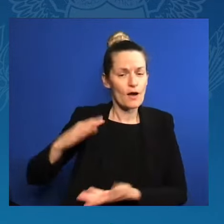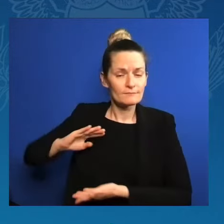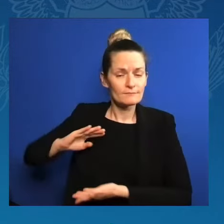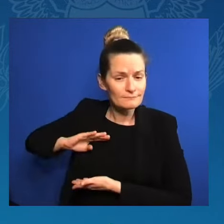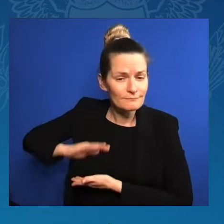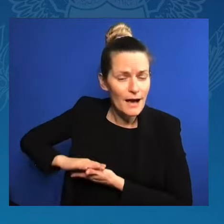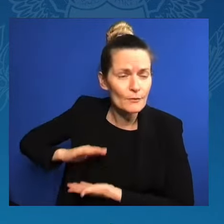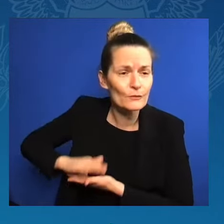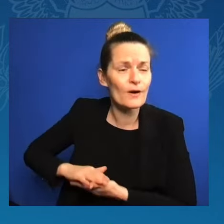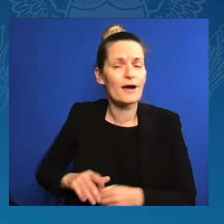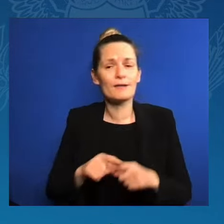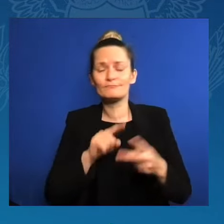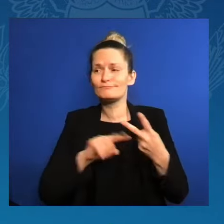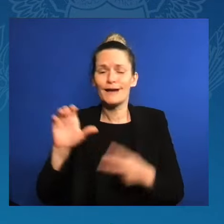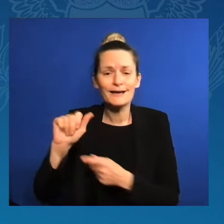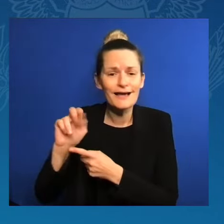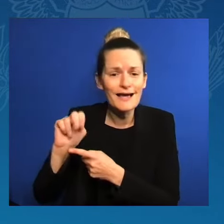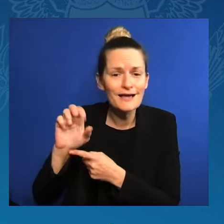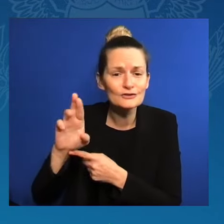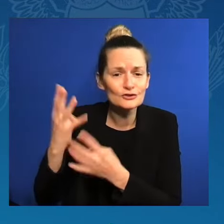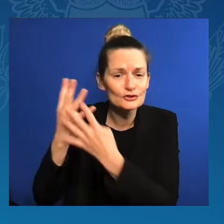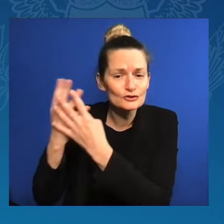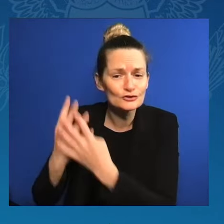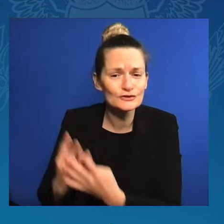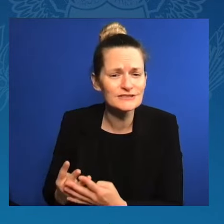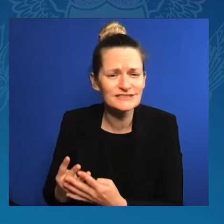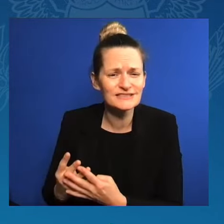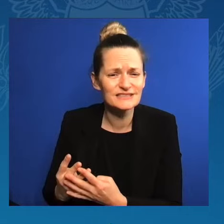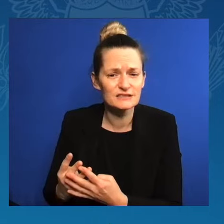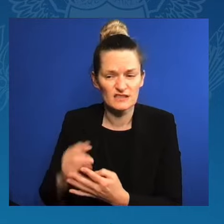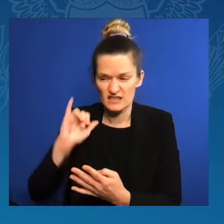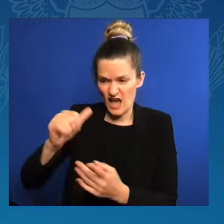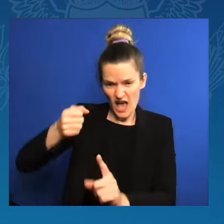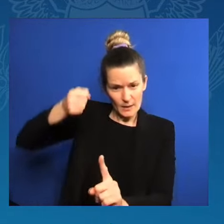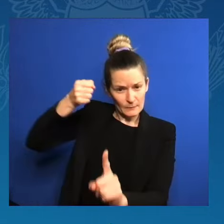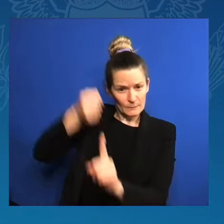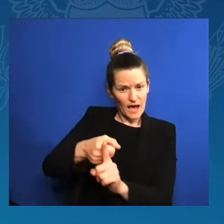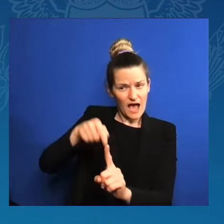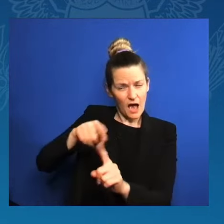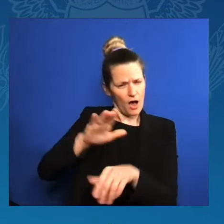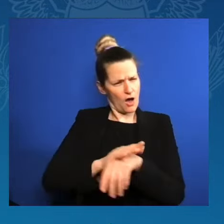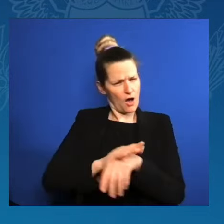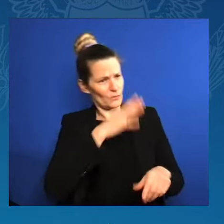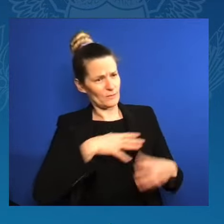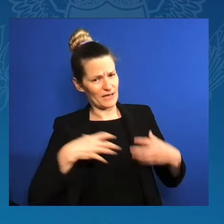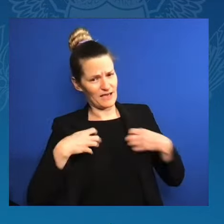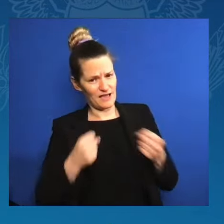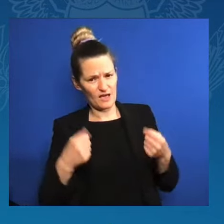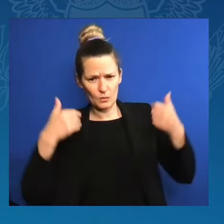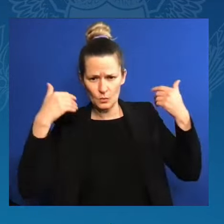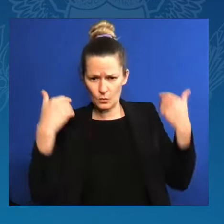So, one year after the Dobbs decision, we have also seen many women question